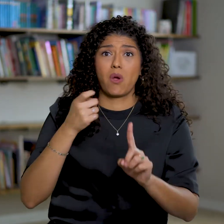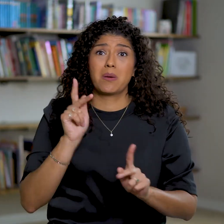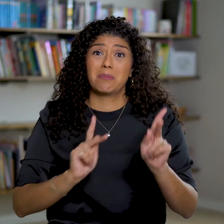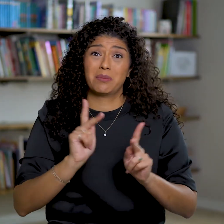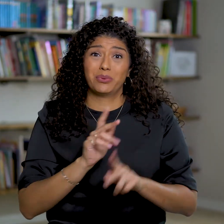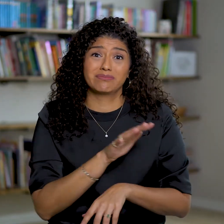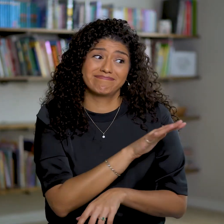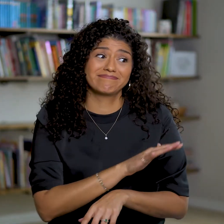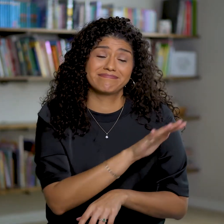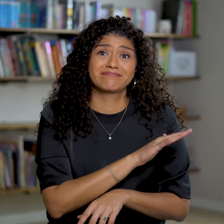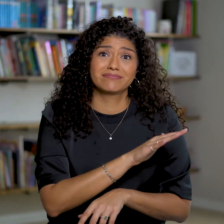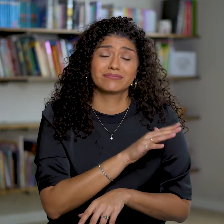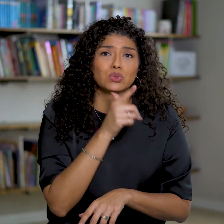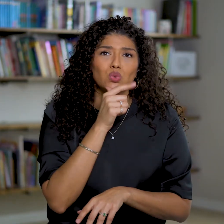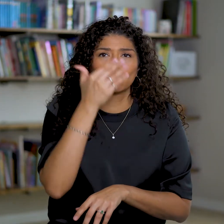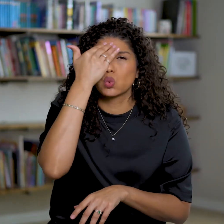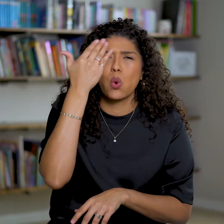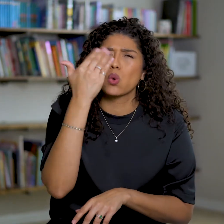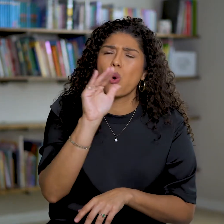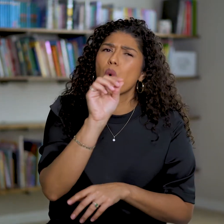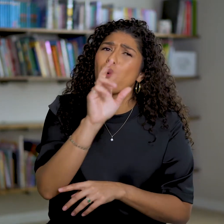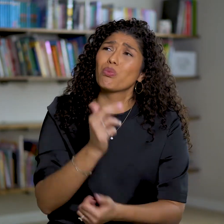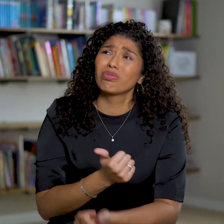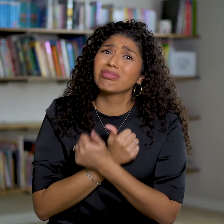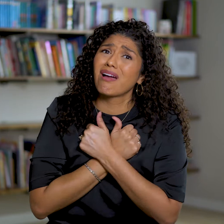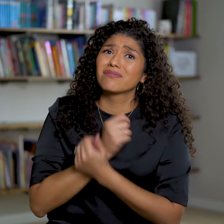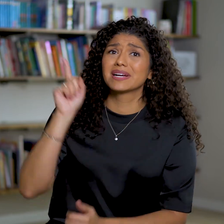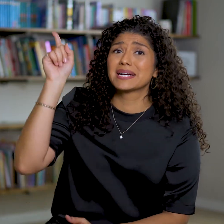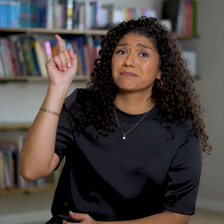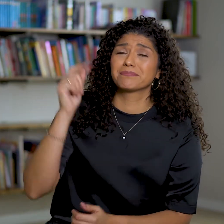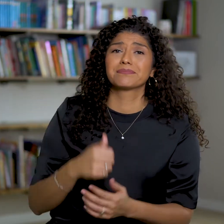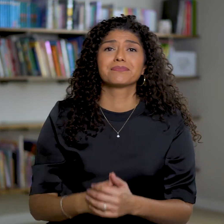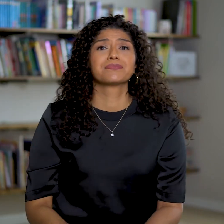from people who don’t know or love Him.